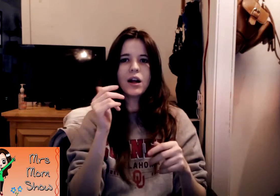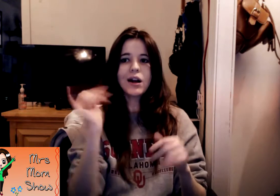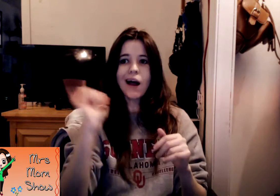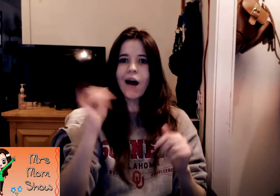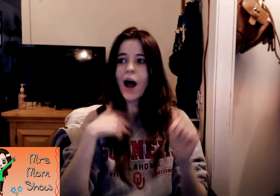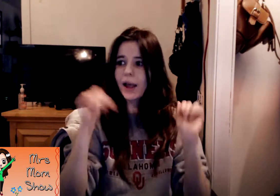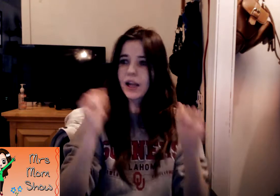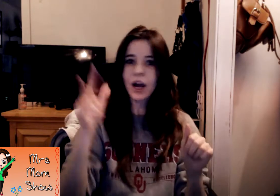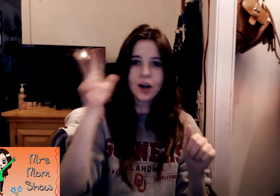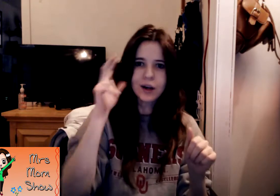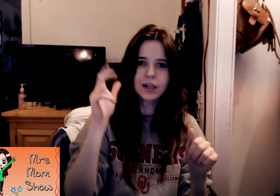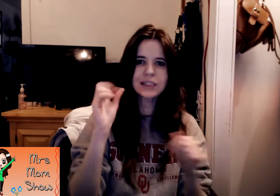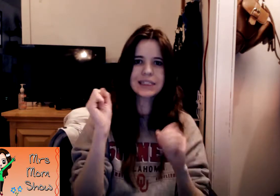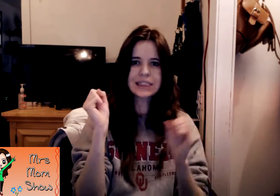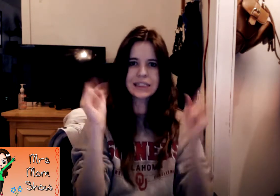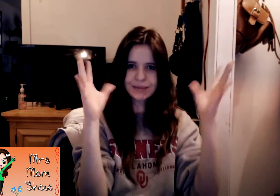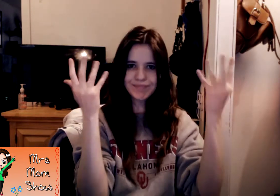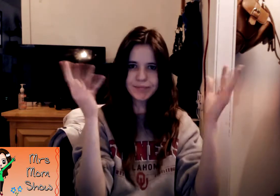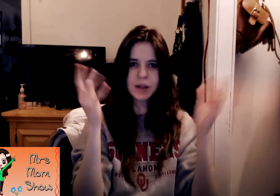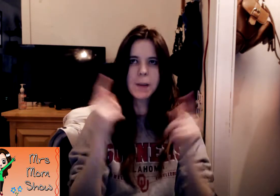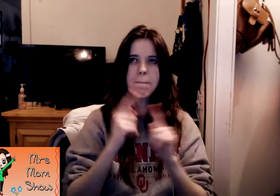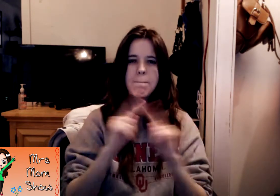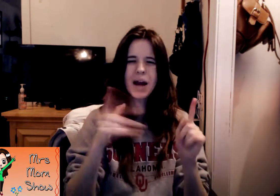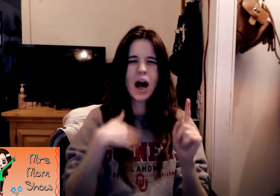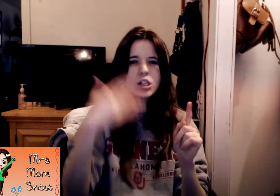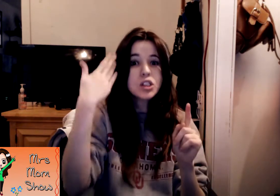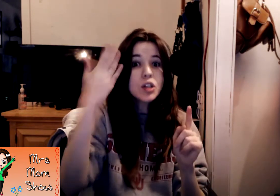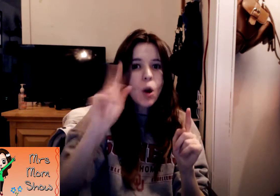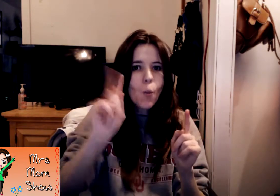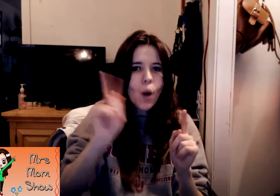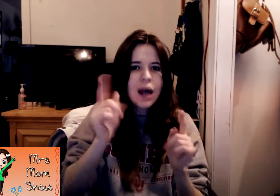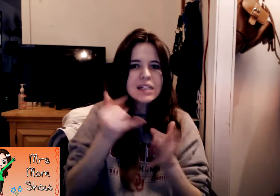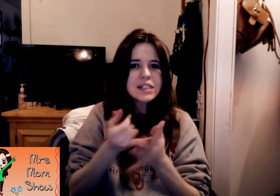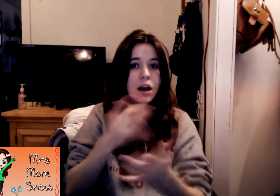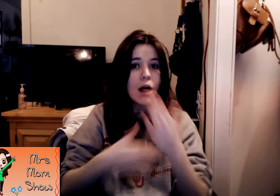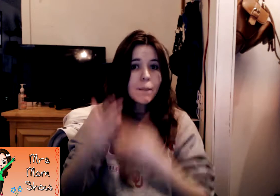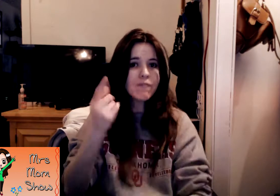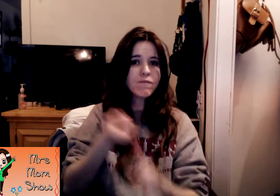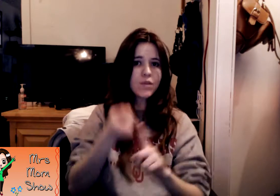like I can hear the siren, but I still don't know where the sound is coming from.